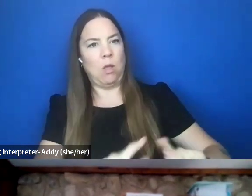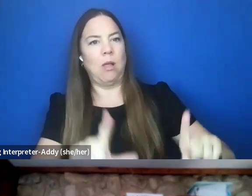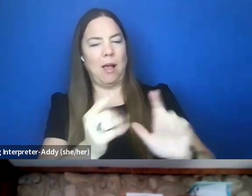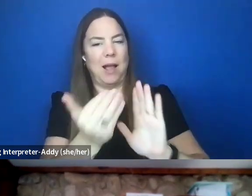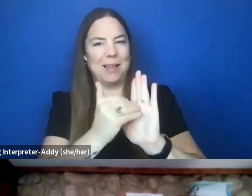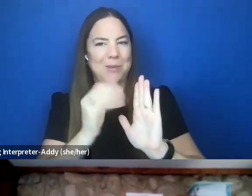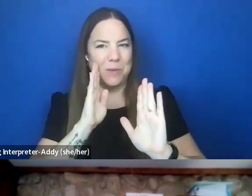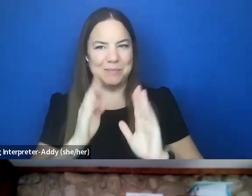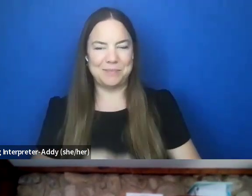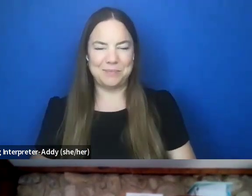Don Dew: okay, this one here.